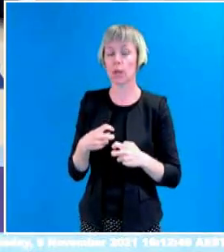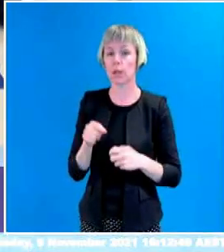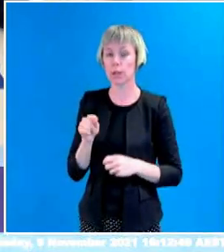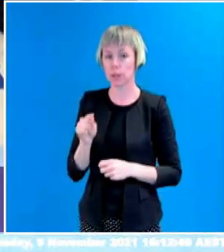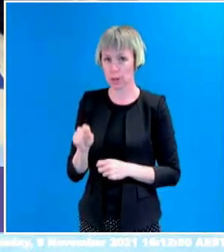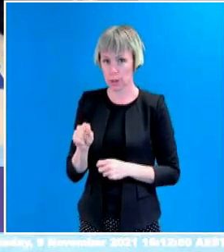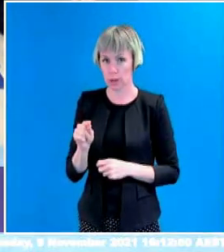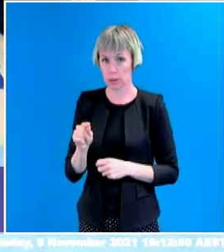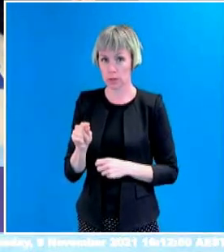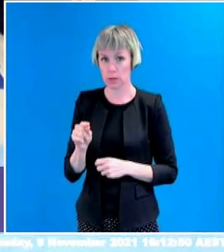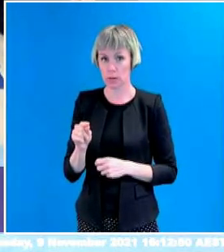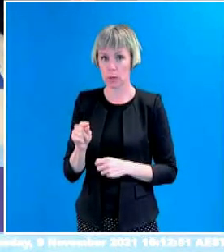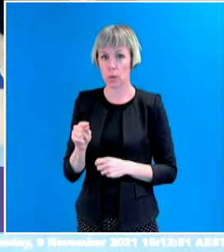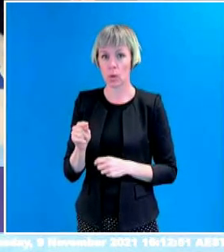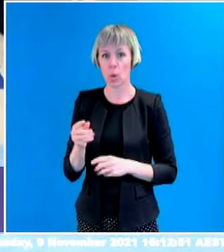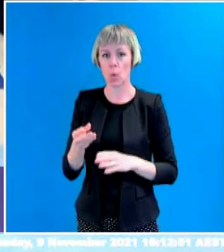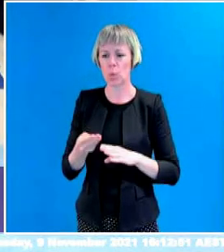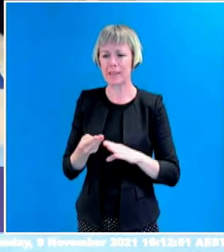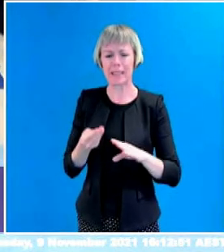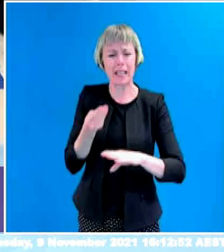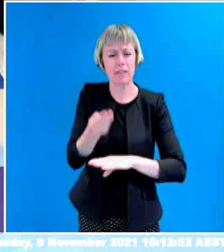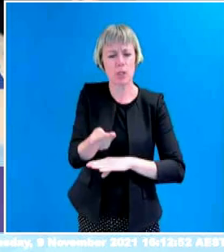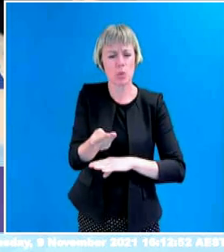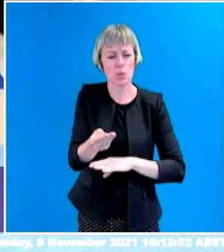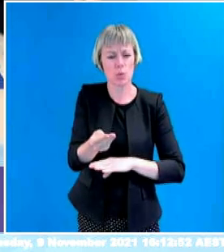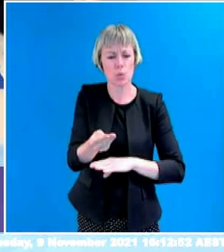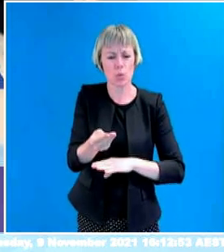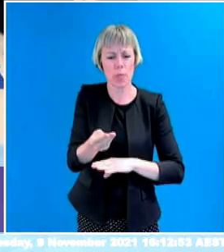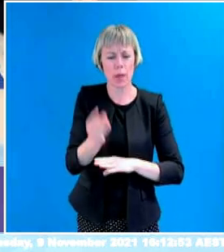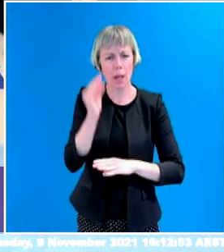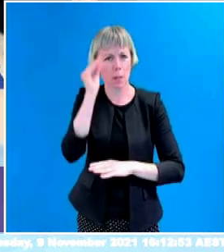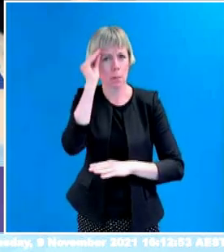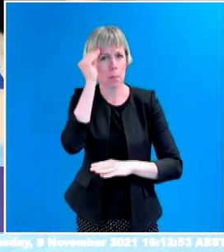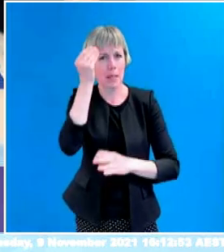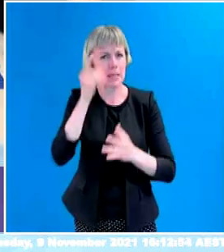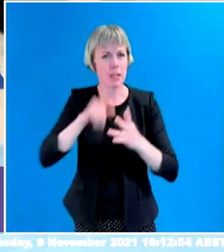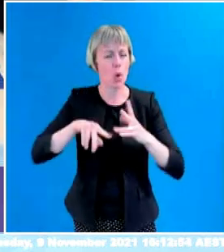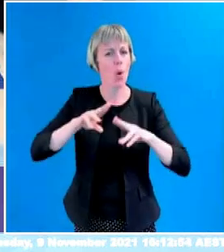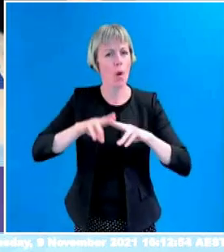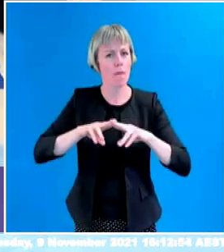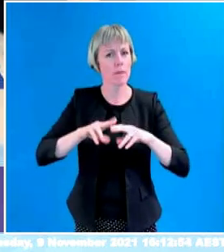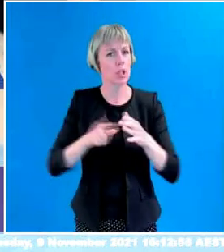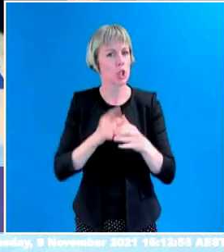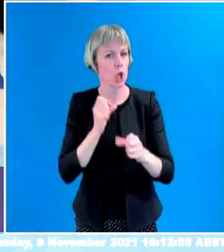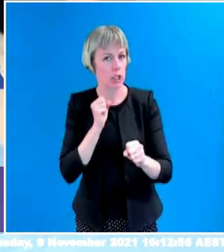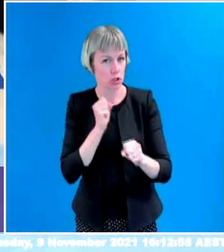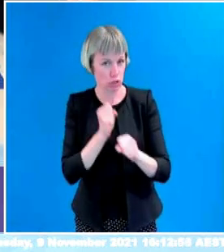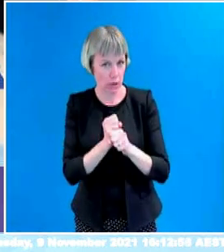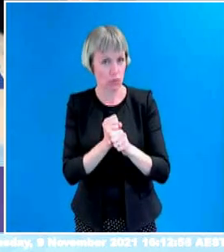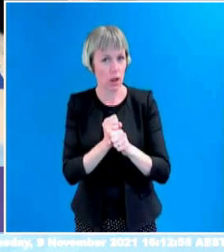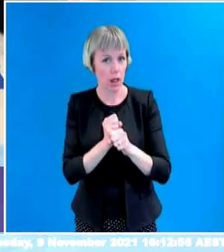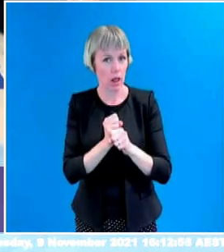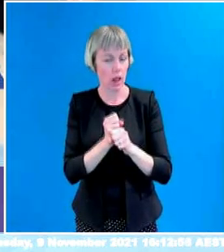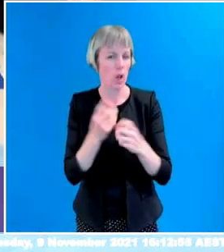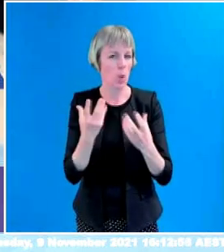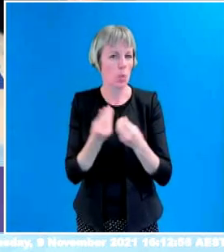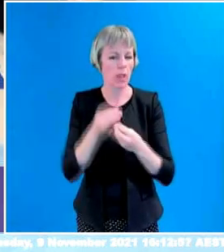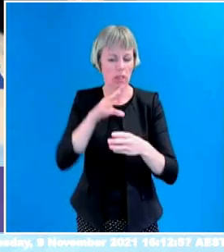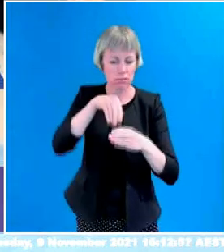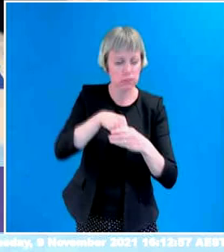Standing Committee of Attorney-General, so it was taken at ministerial level and discussed. So it is not that it was ignored.